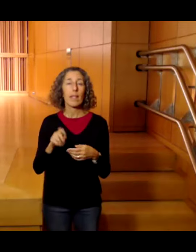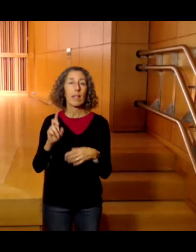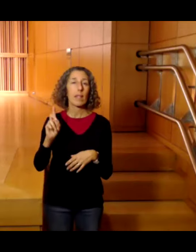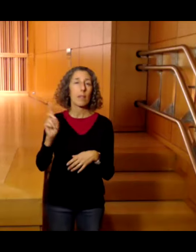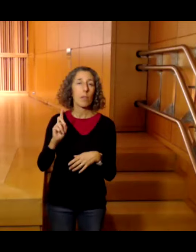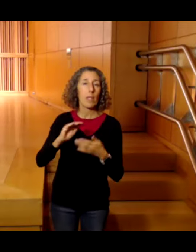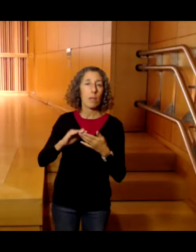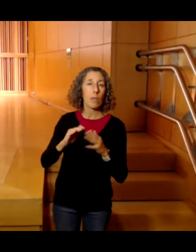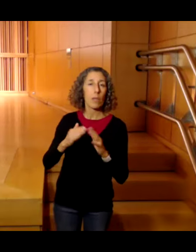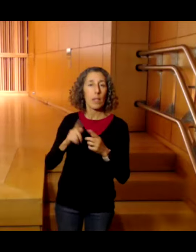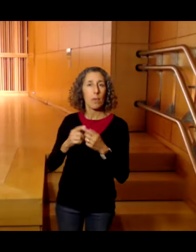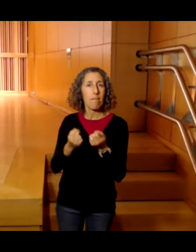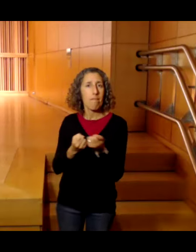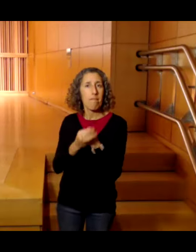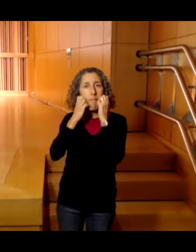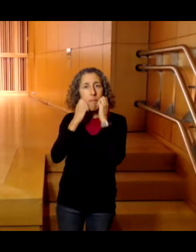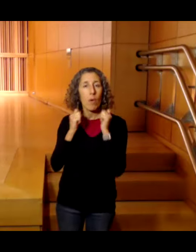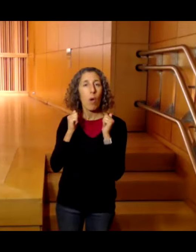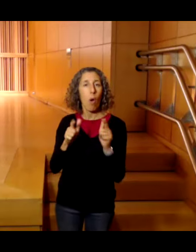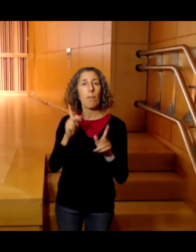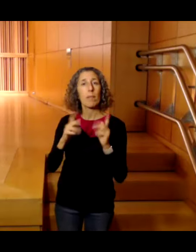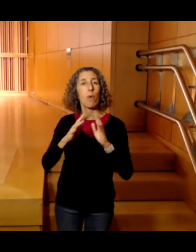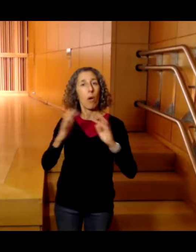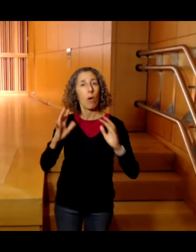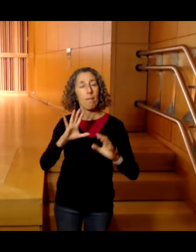that can encompass all of us. And all of that.